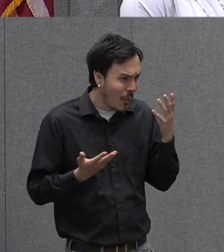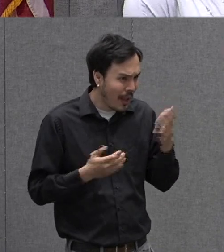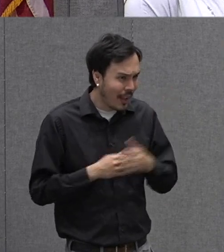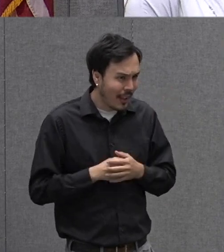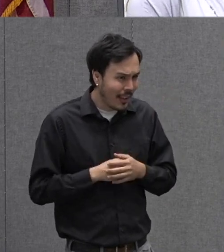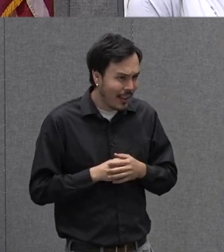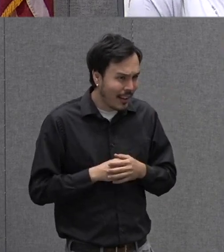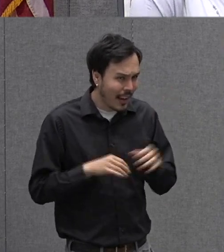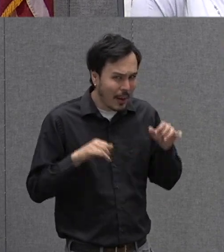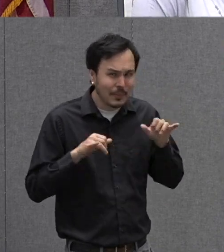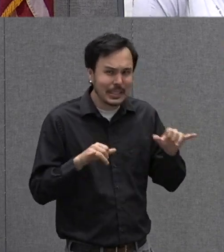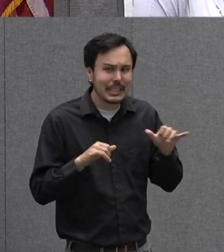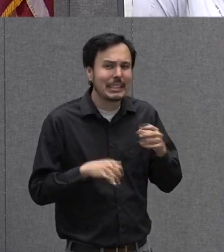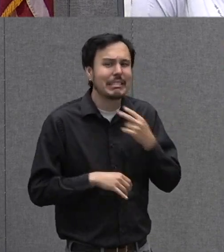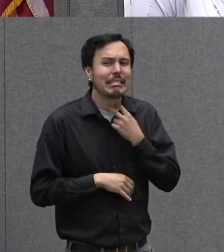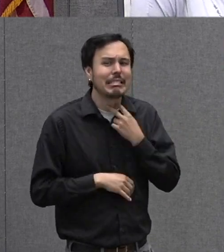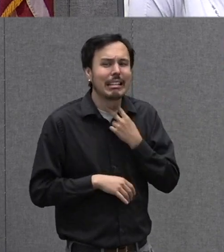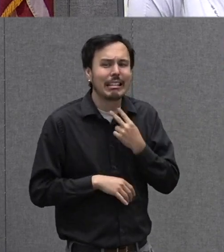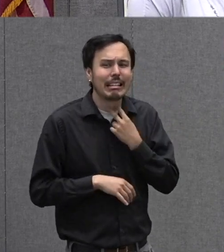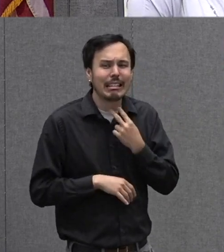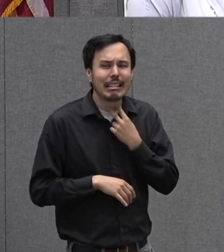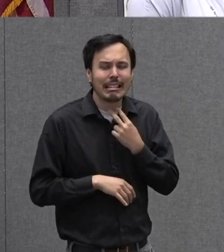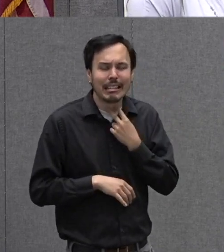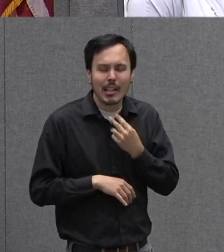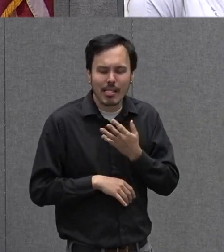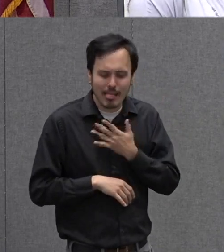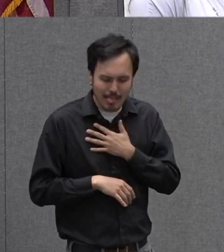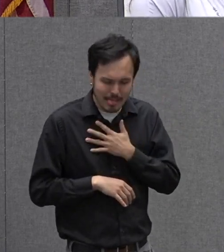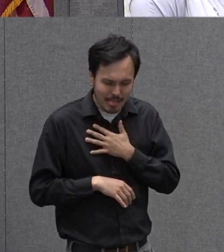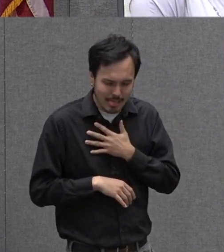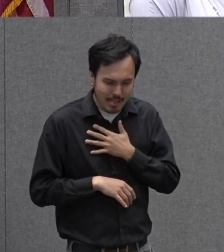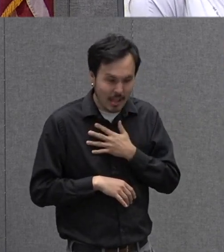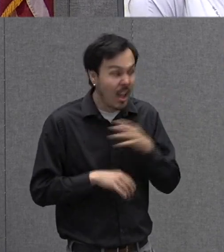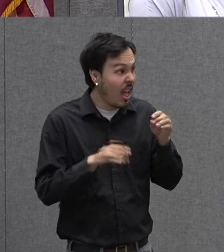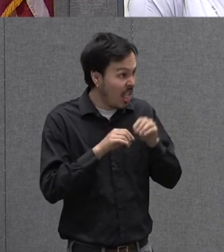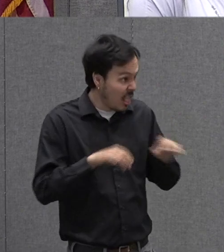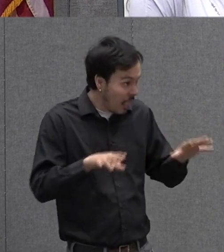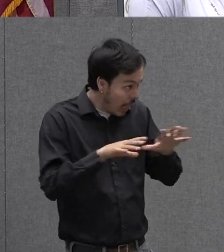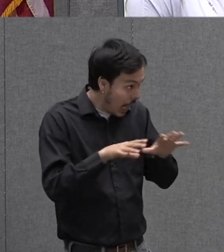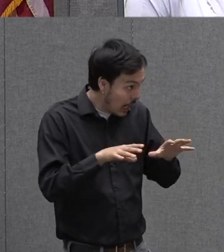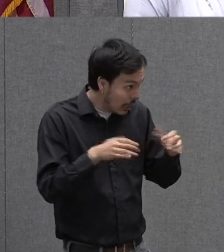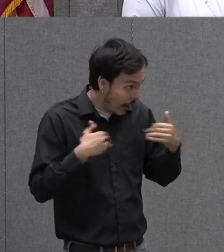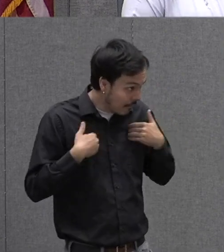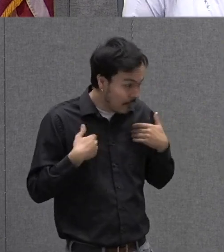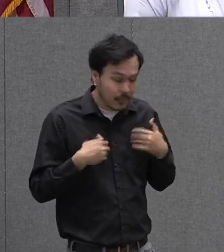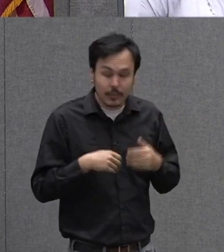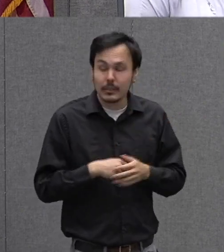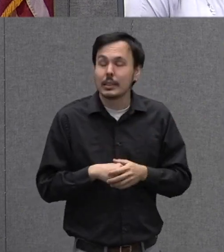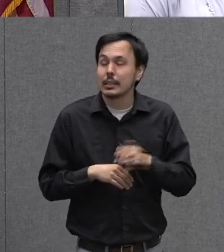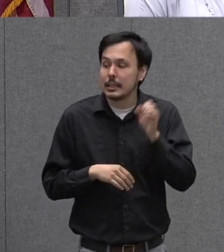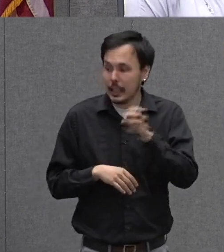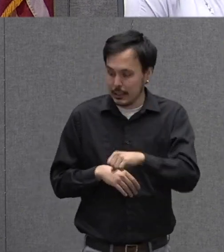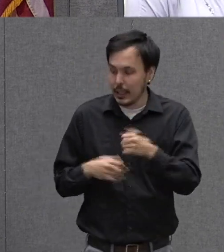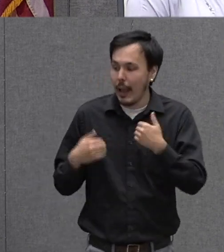I'm still a little stuck, I'm gonna try, is there land in this habitat? Yes. - Okay. There is land there,